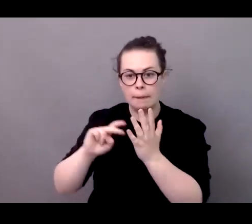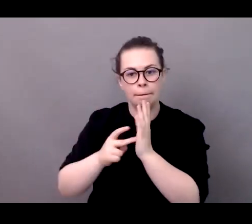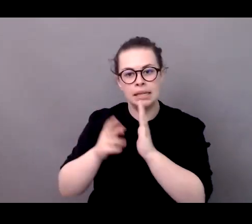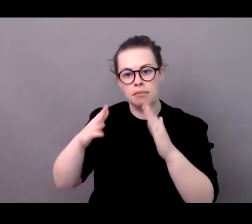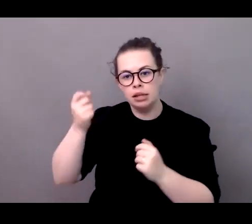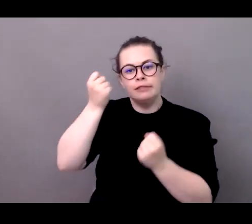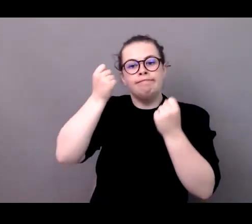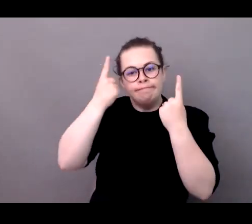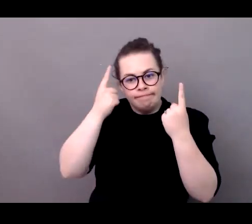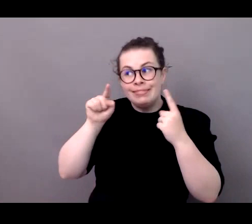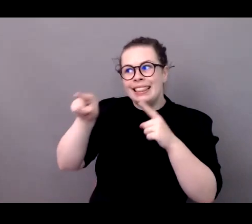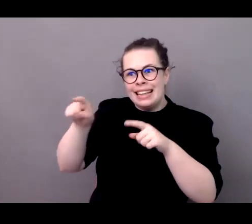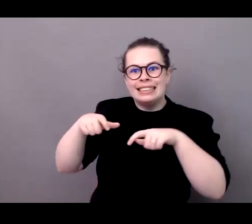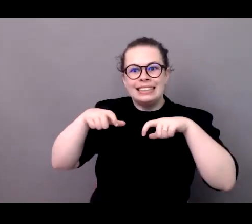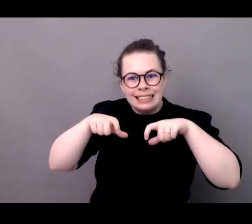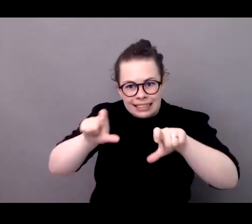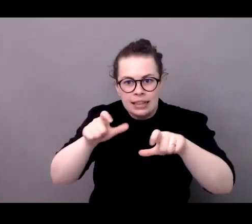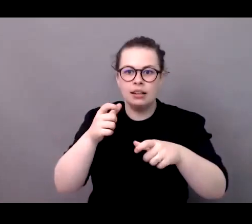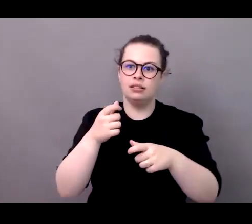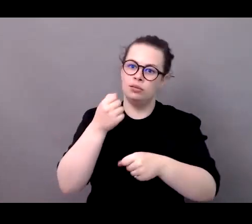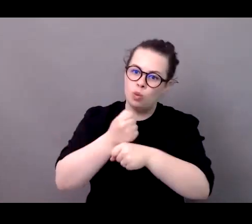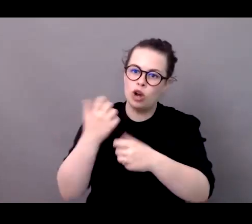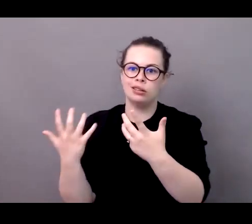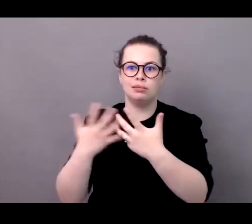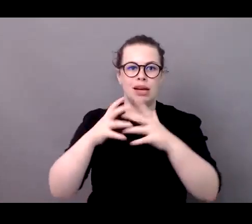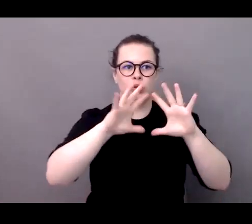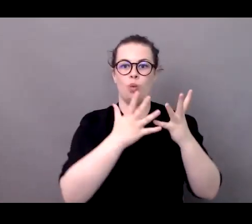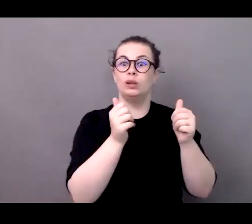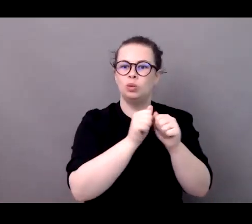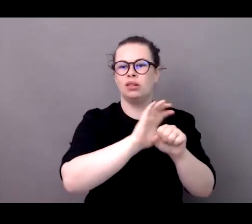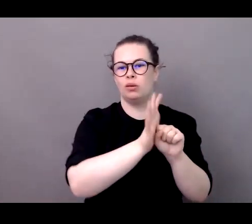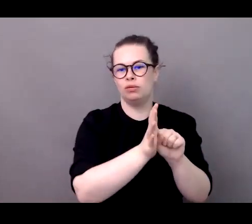section which another team will be working on, and then we move to the state obligation’s part.